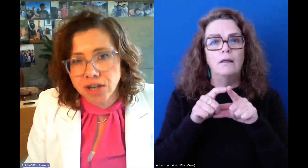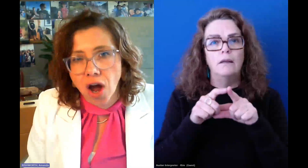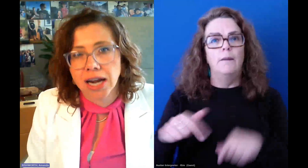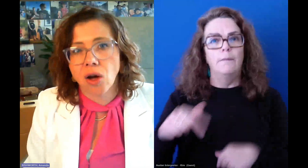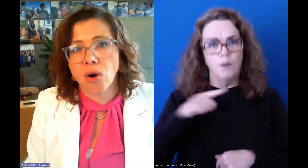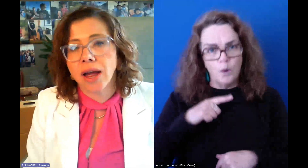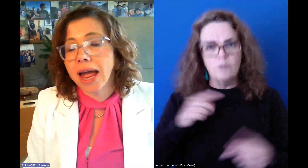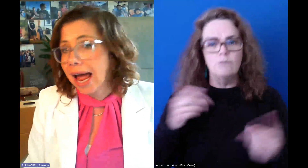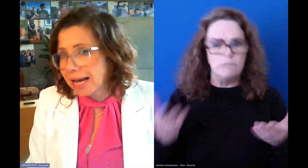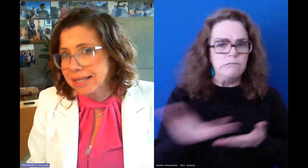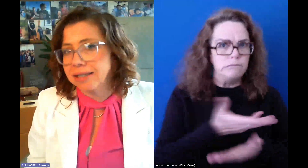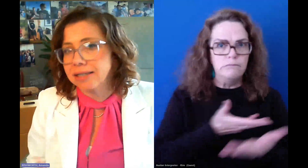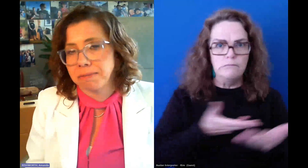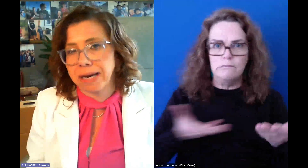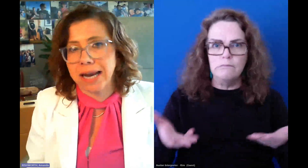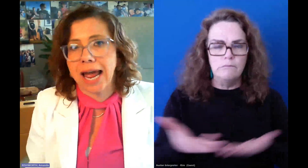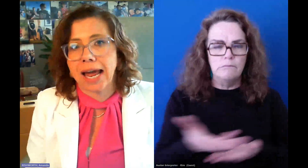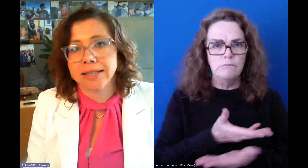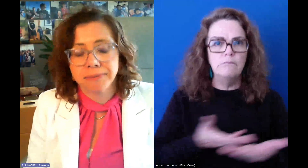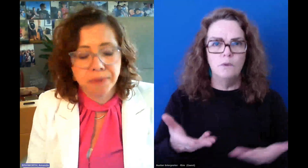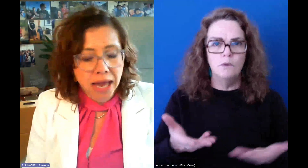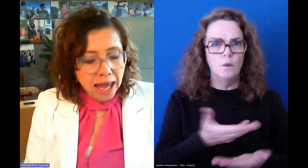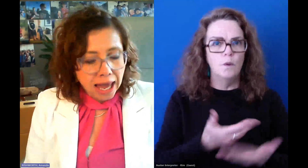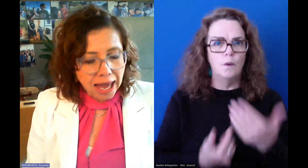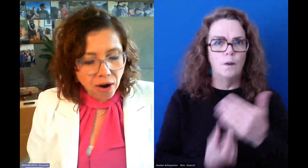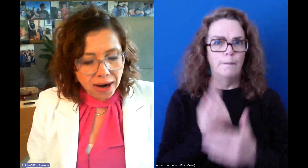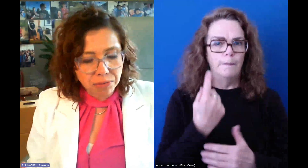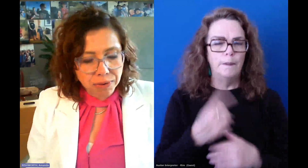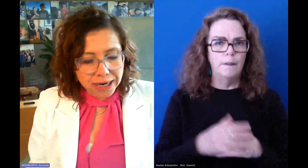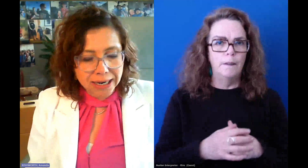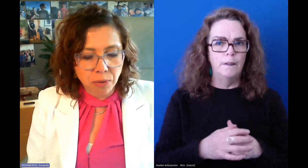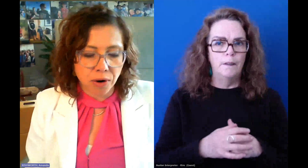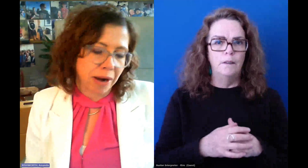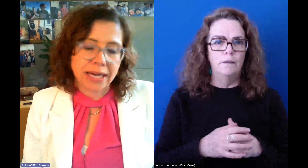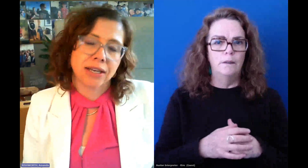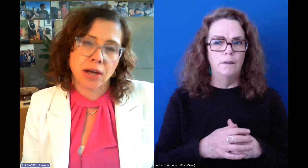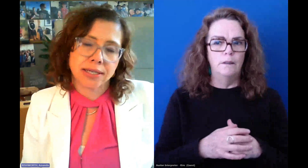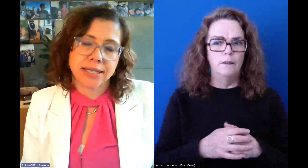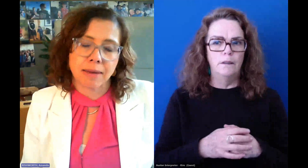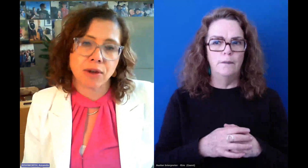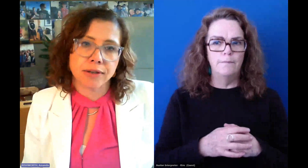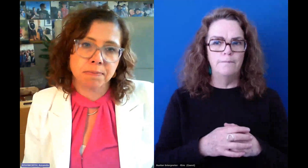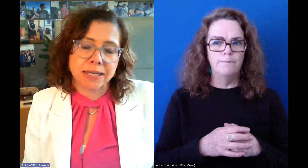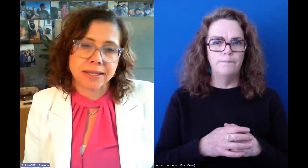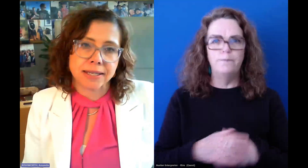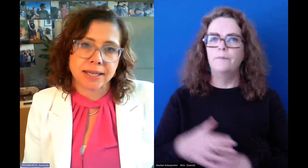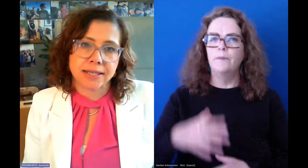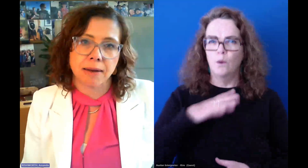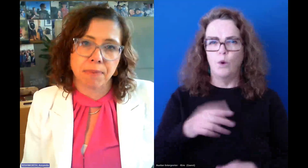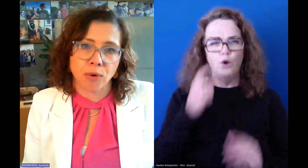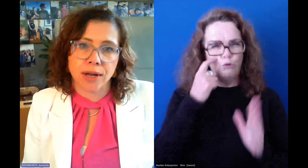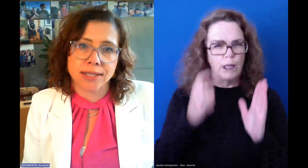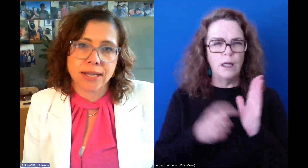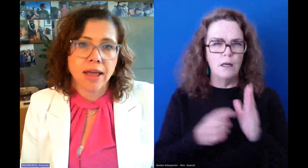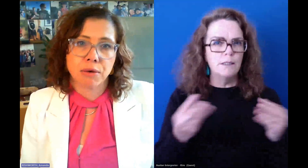the dialogue hasn't been had. I really want to recognize some of those businesses and employers